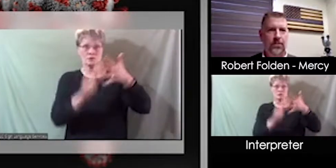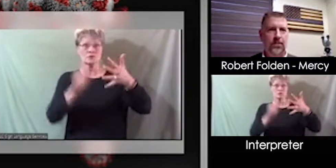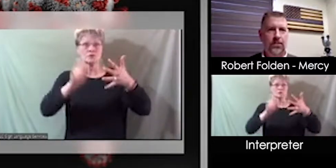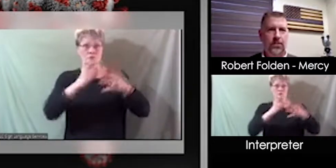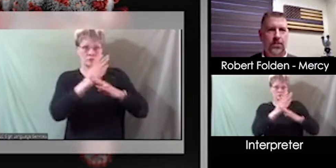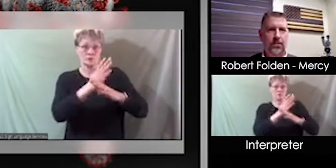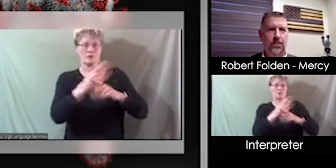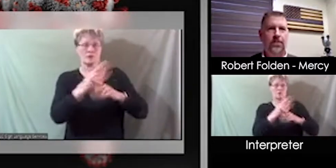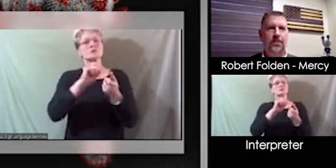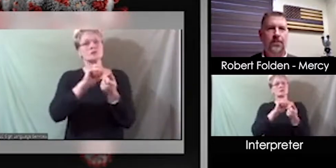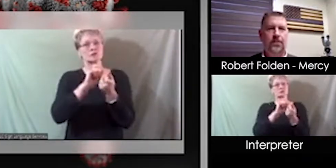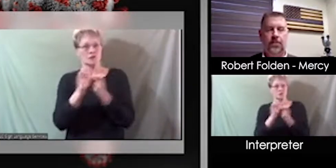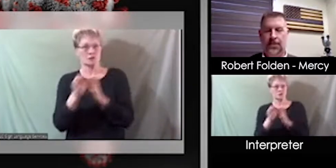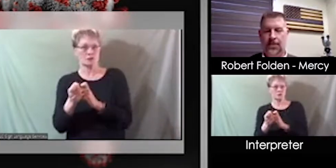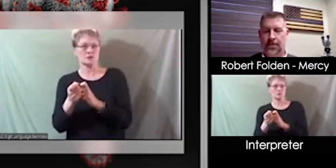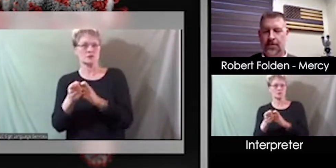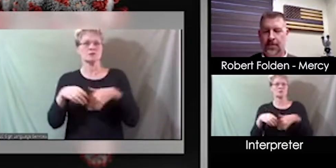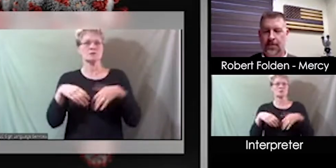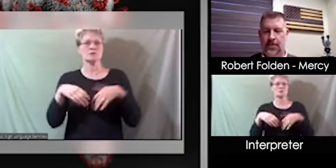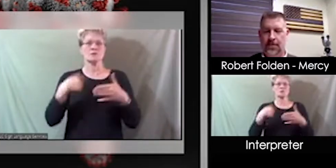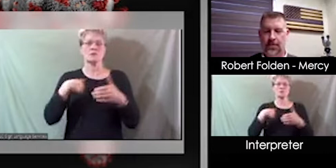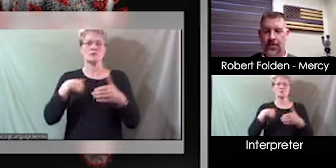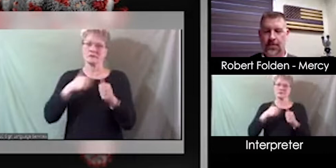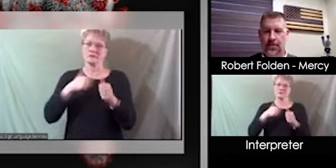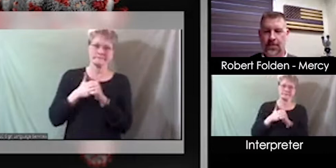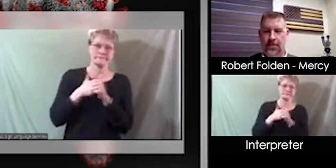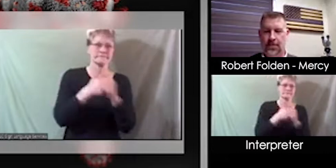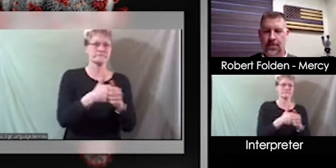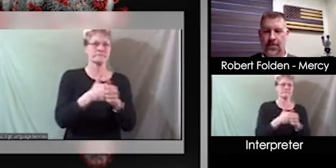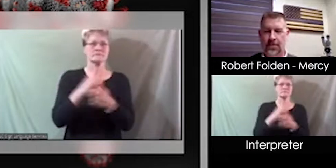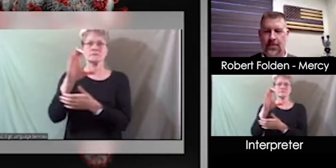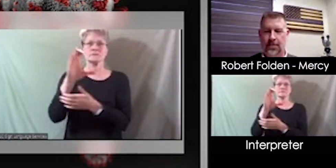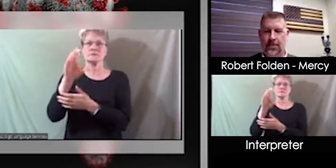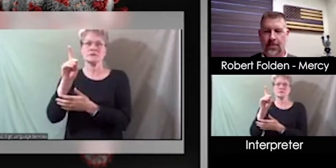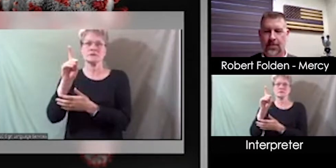CDC, you know, there have been changes in the recommendations of protection. At